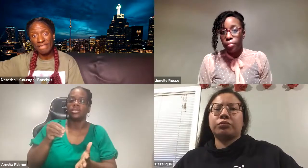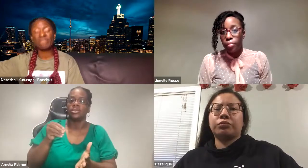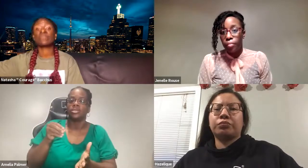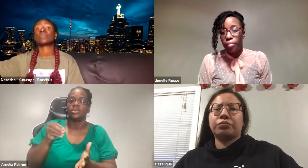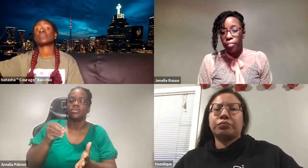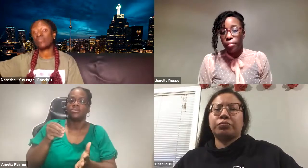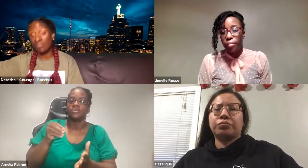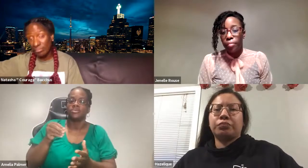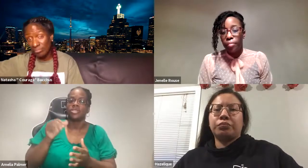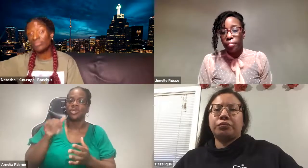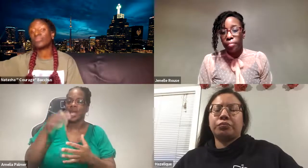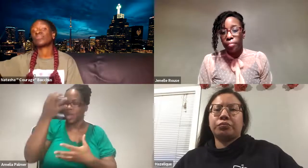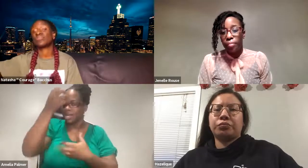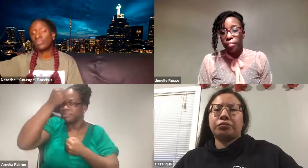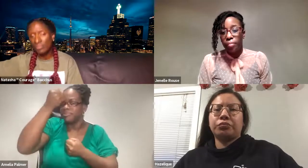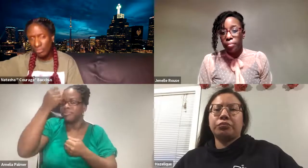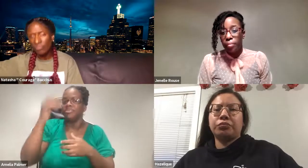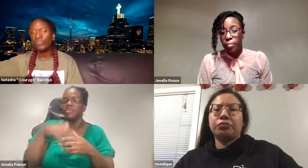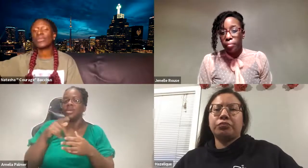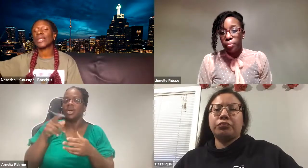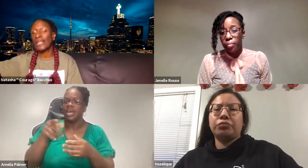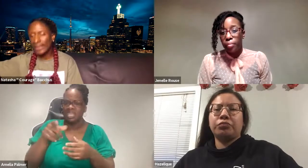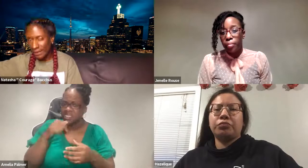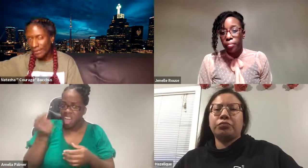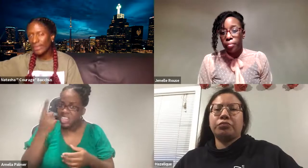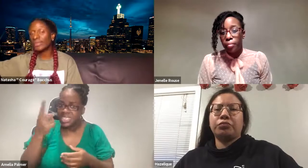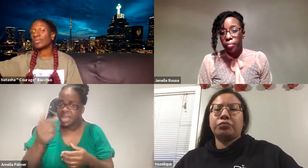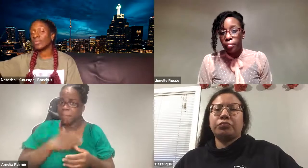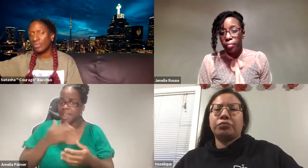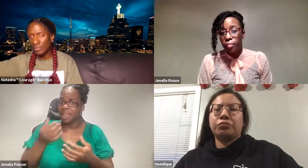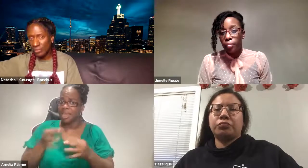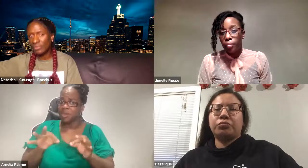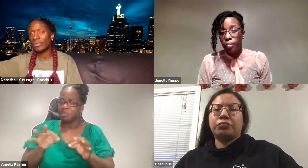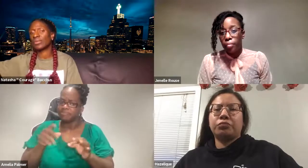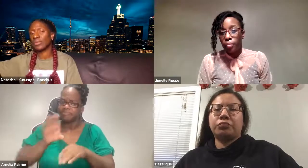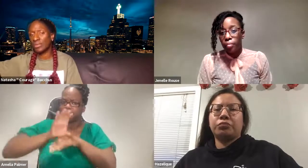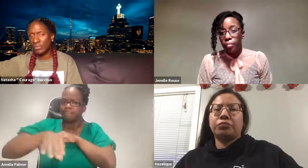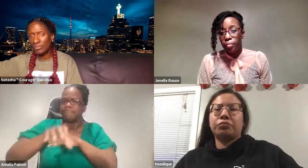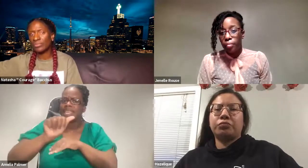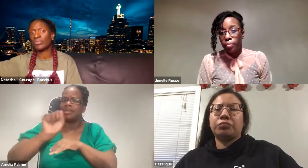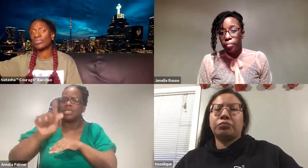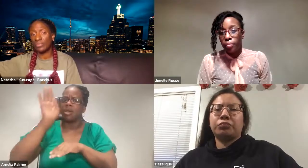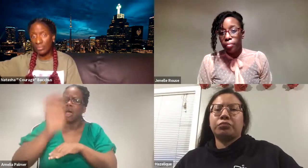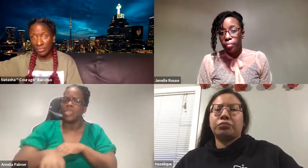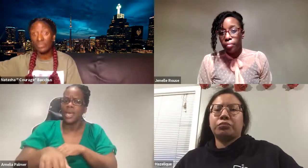i don't want to learn it. and that's a form of colonization. if you don't understand my